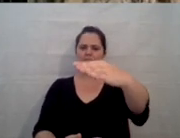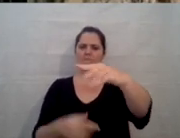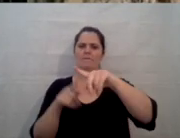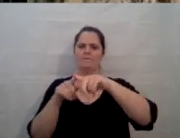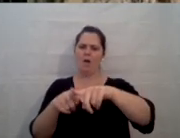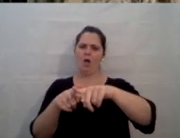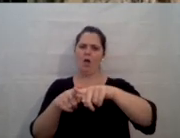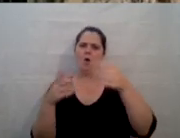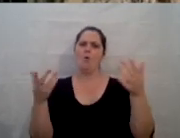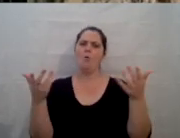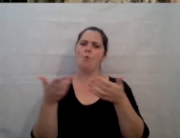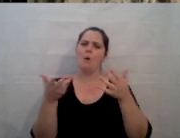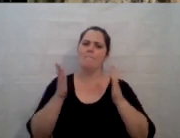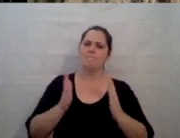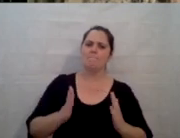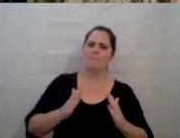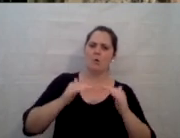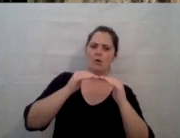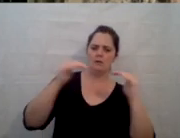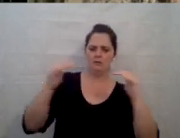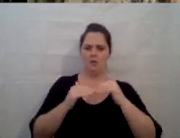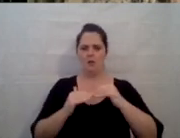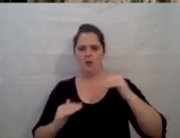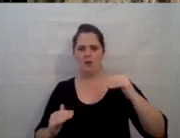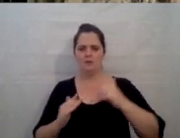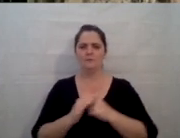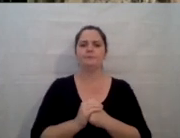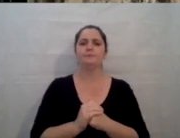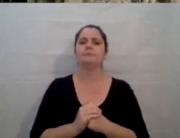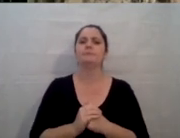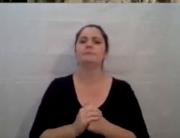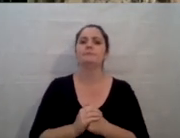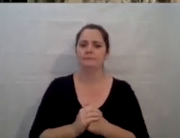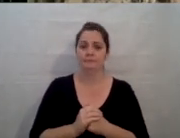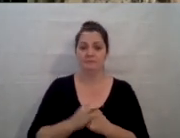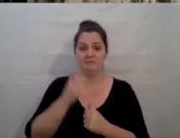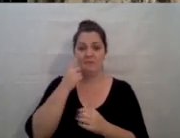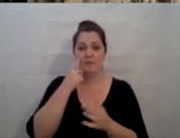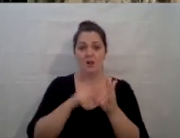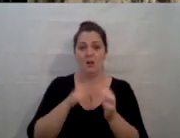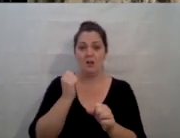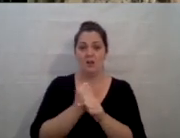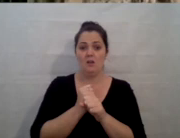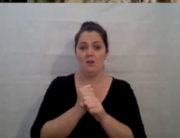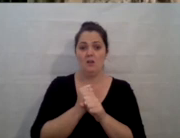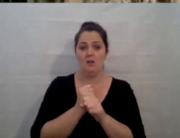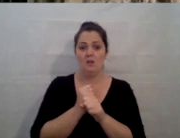to feel out those different angles in the body. I can even look at the angle of Atticus's leg coming down and I